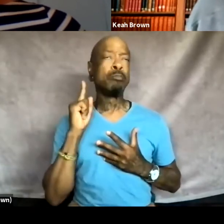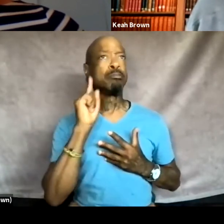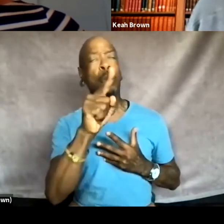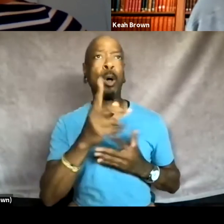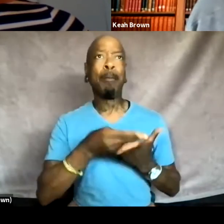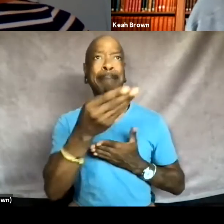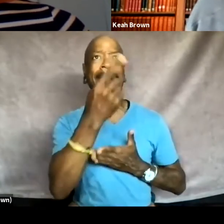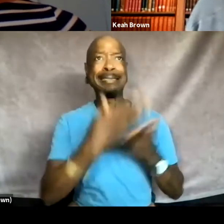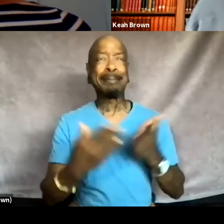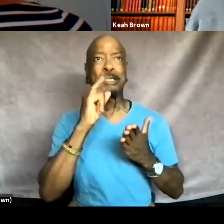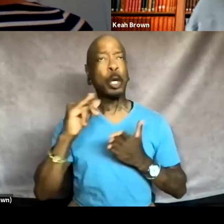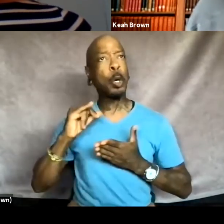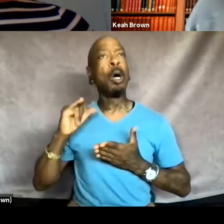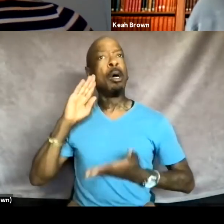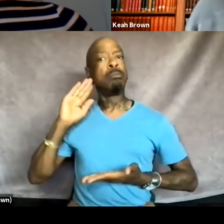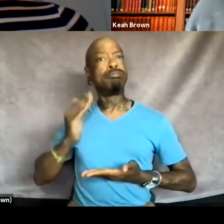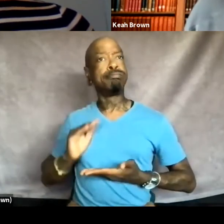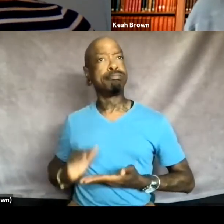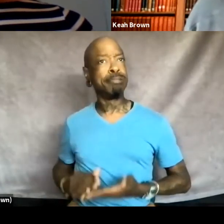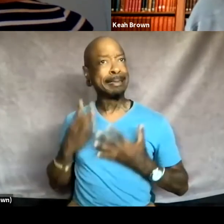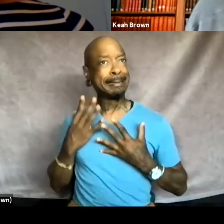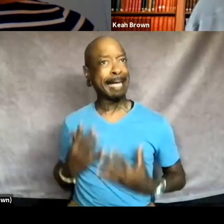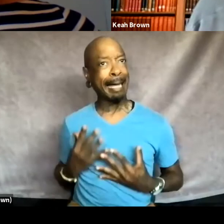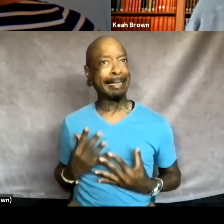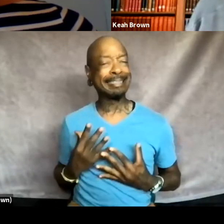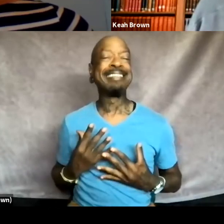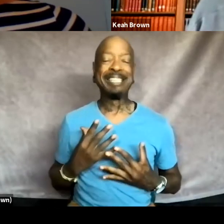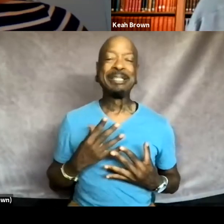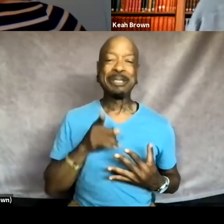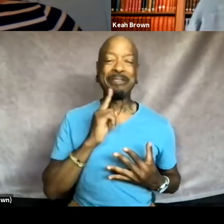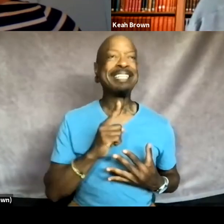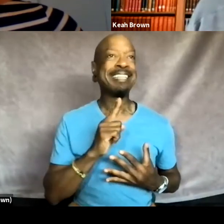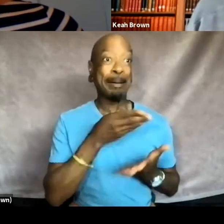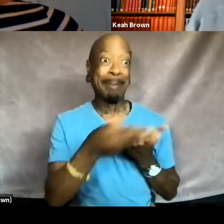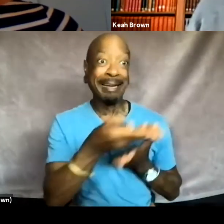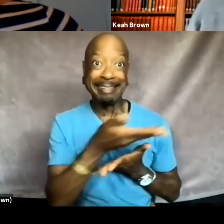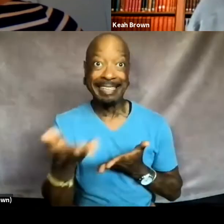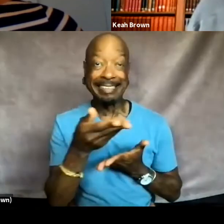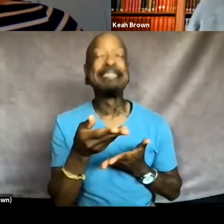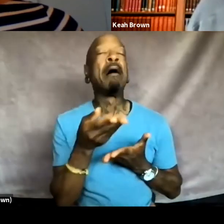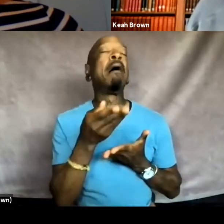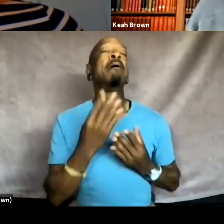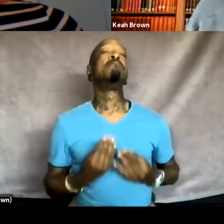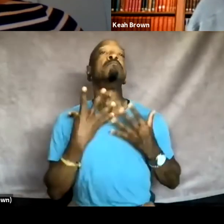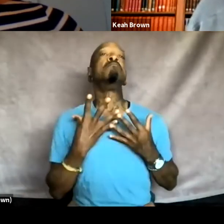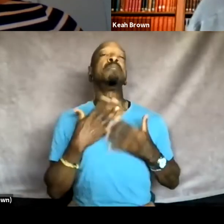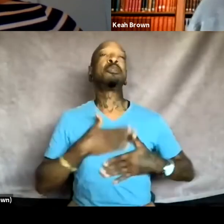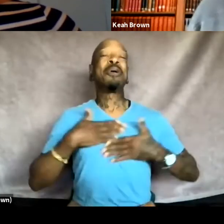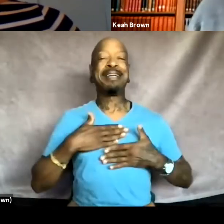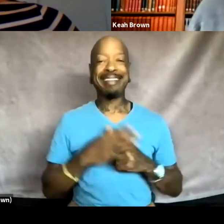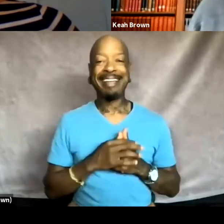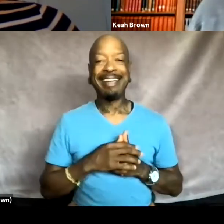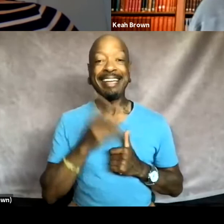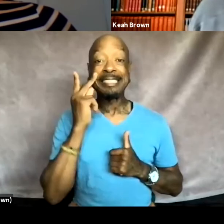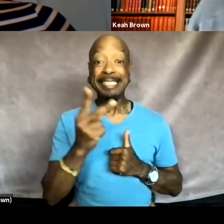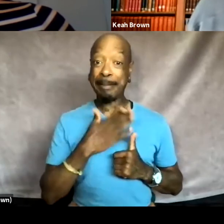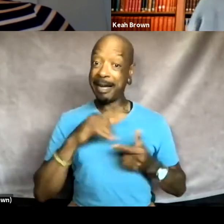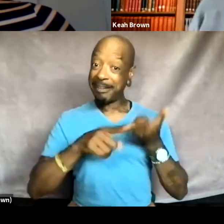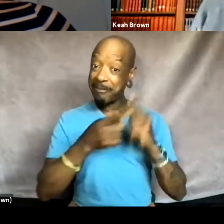away so buying things brings me joy I'm just seeing my friends win brings me joy like watching